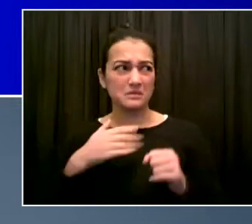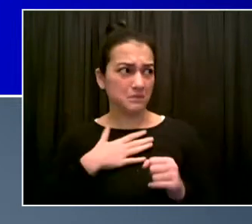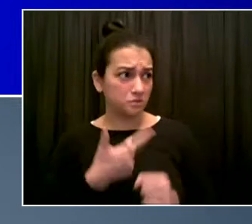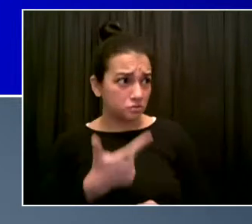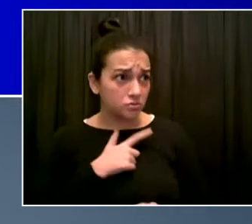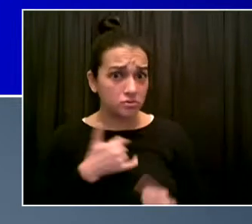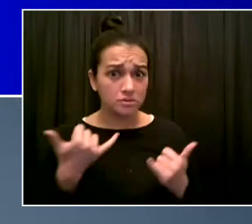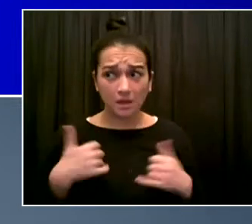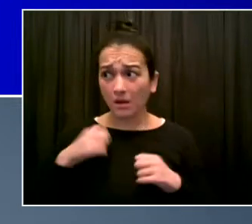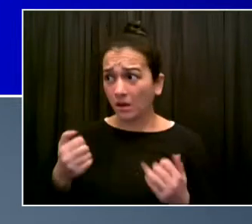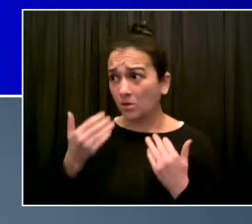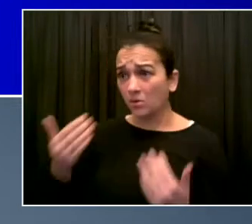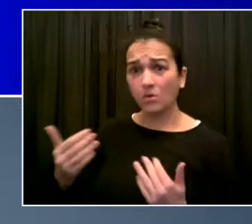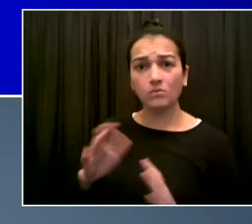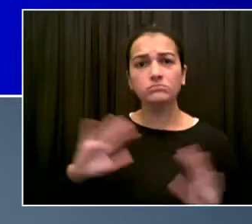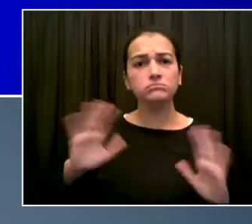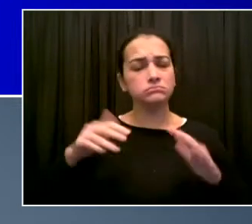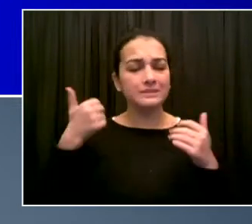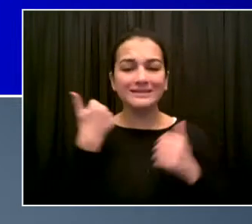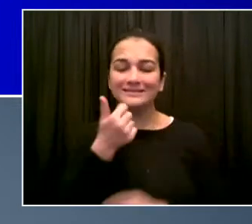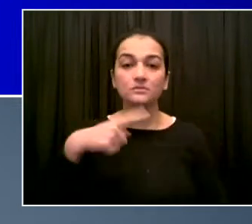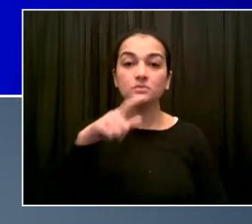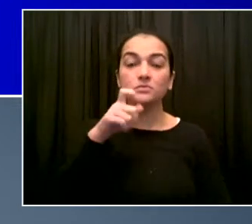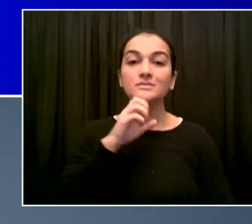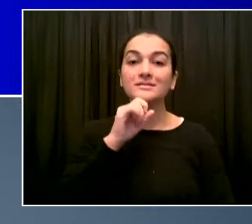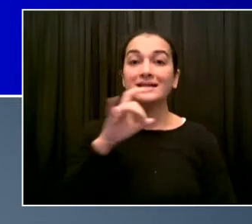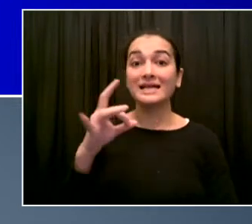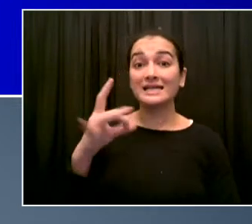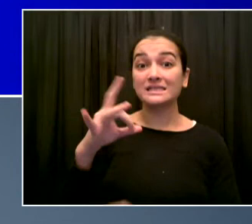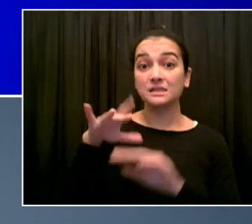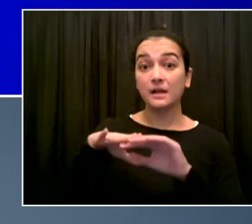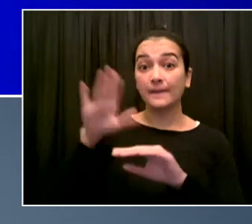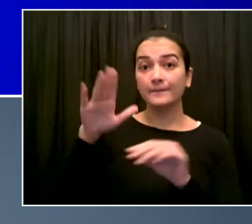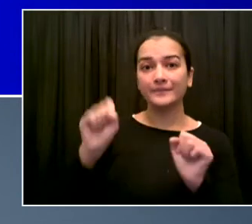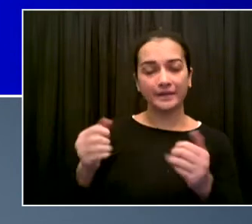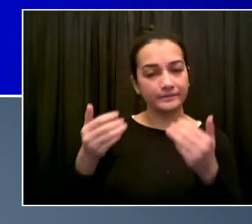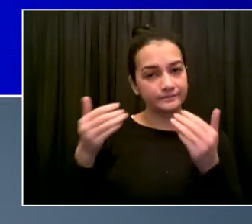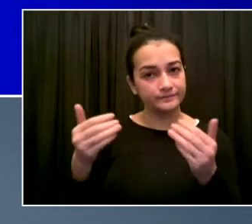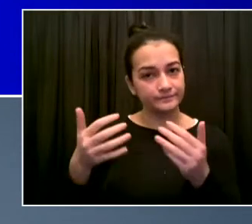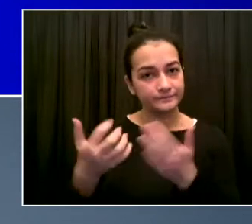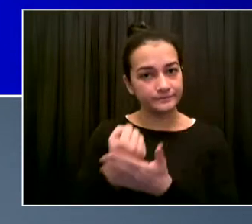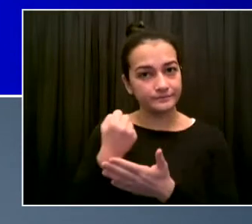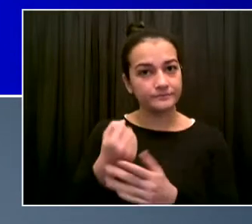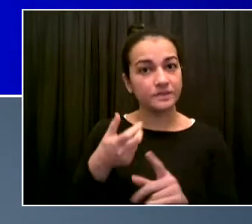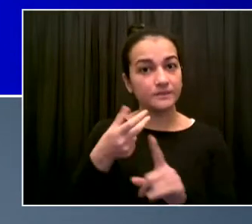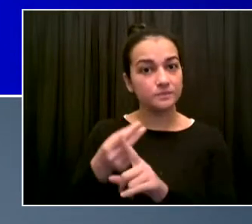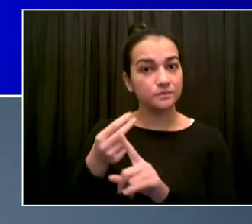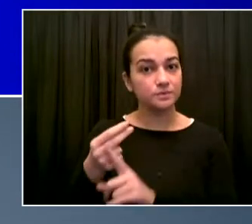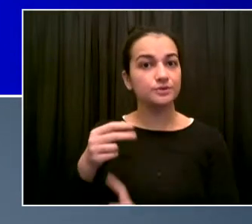INCLUSIVE APPROACHES. ANYONE WHO WANTS A BOOSTER SHOULD GET A BOOSTER. THAT'S WHAT NEW